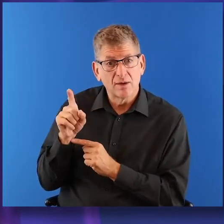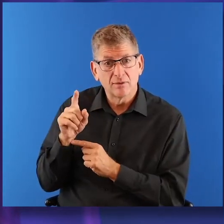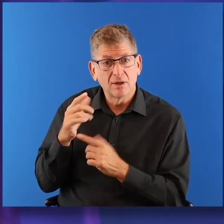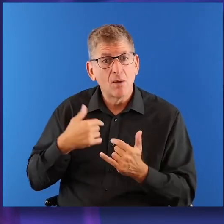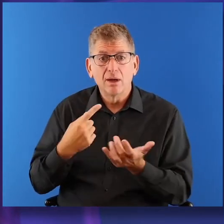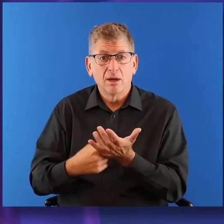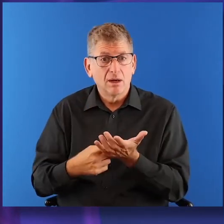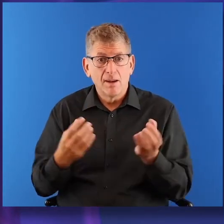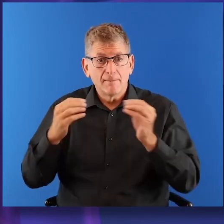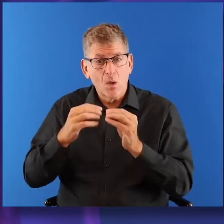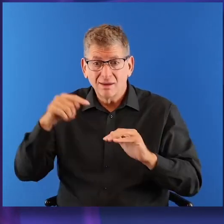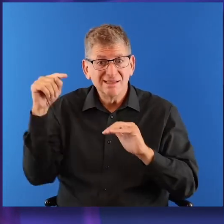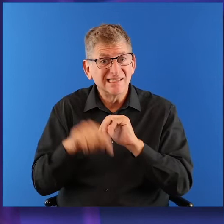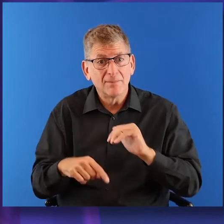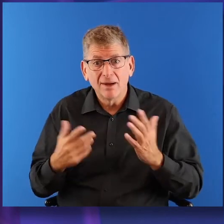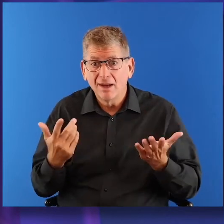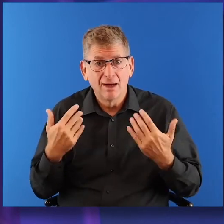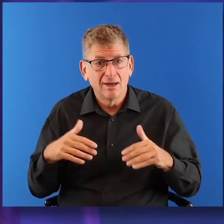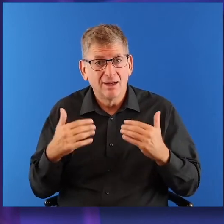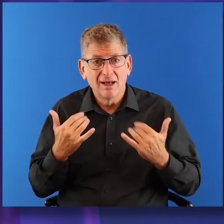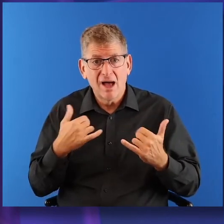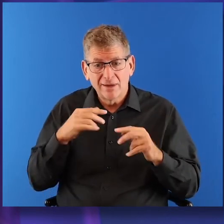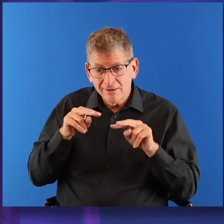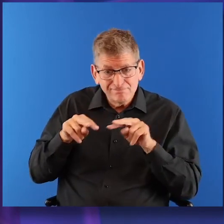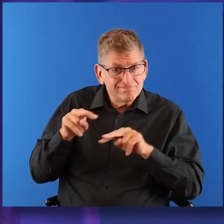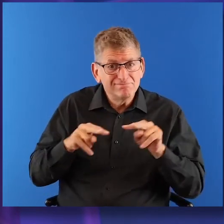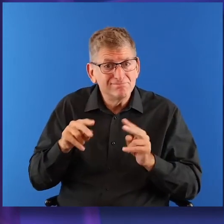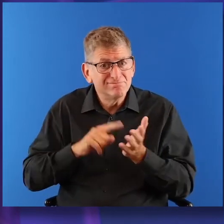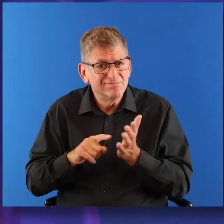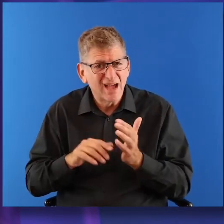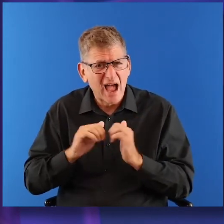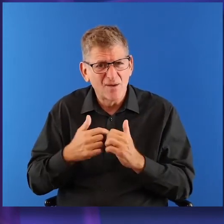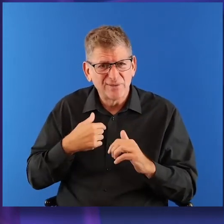we are taking things even deeper, so to speak. We're exploring how we inject